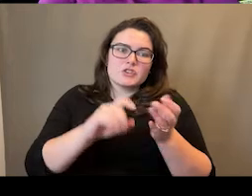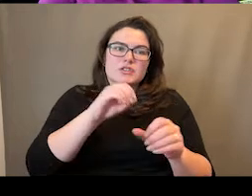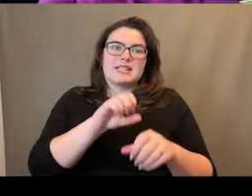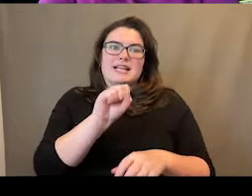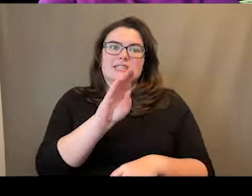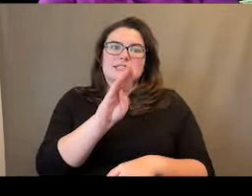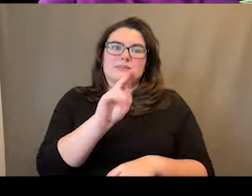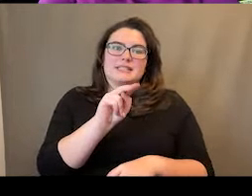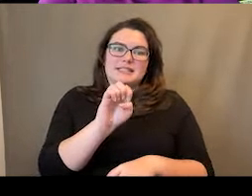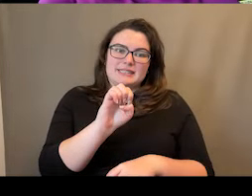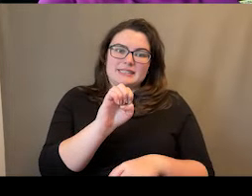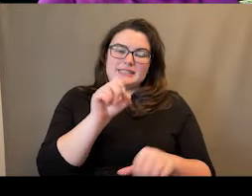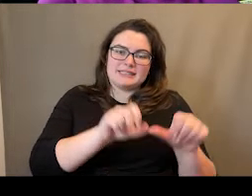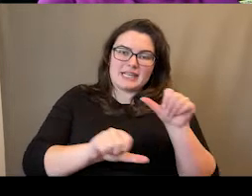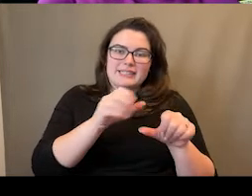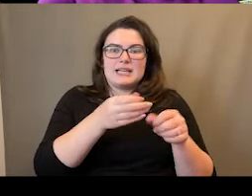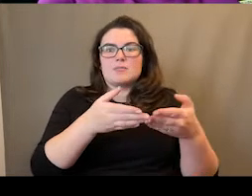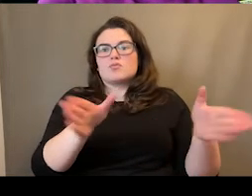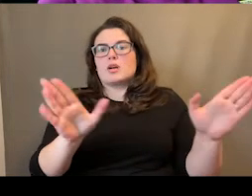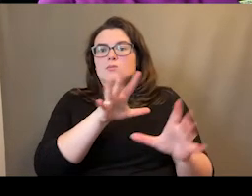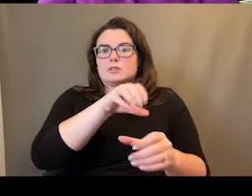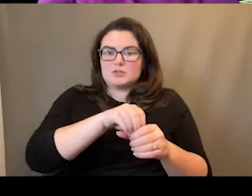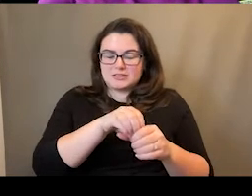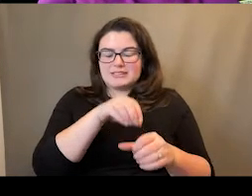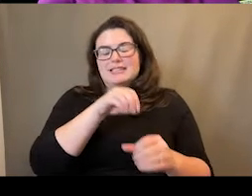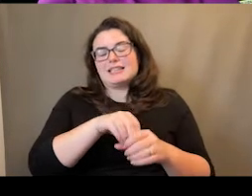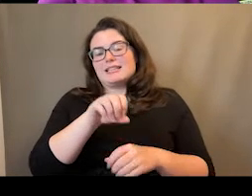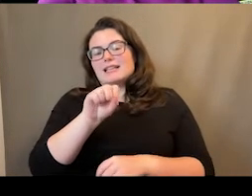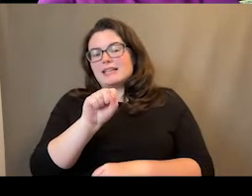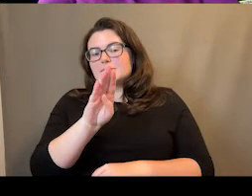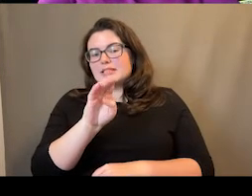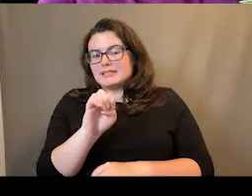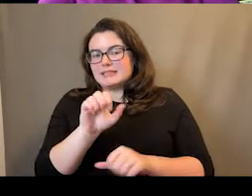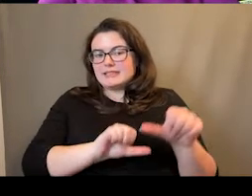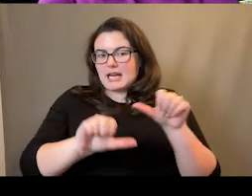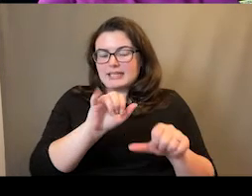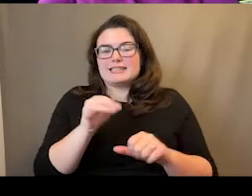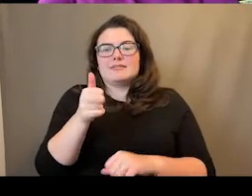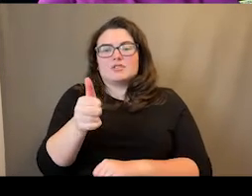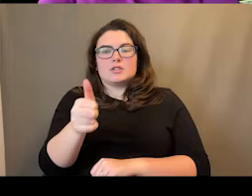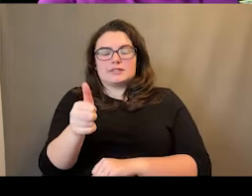broadening participation in the SBE sciences. If you are a post doctoral student,